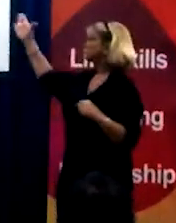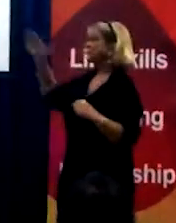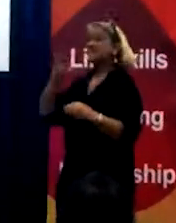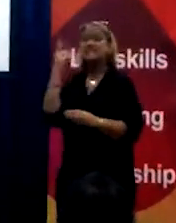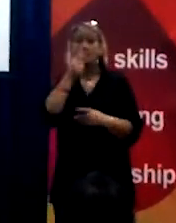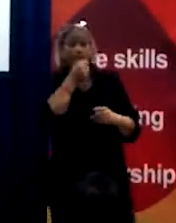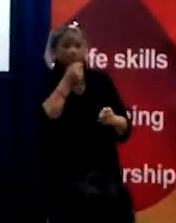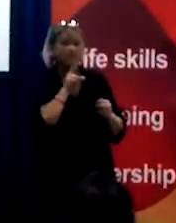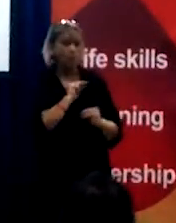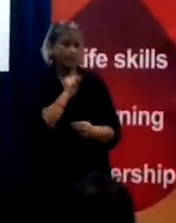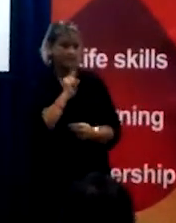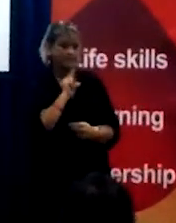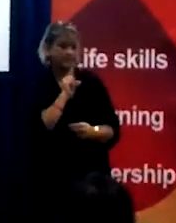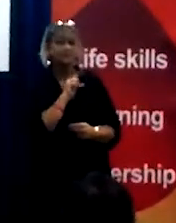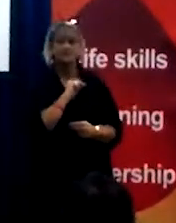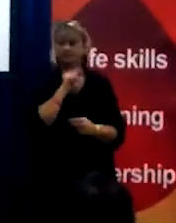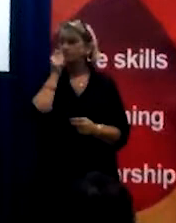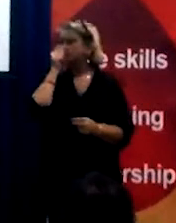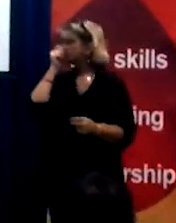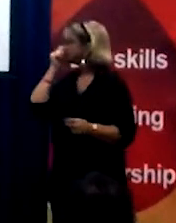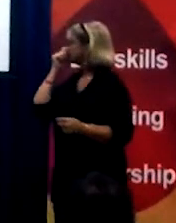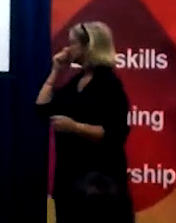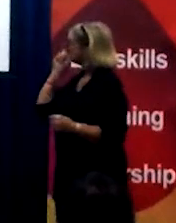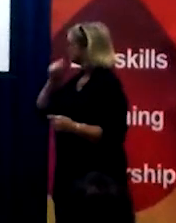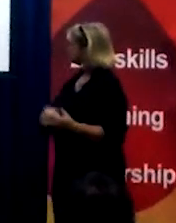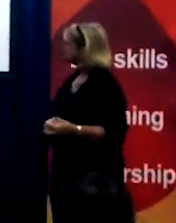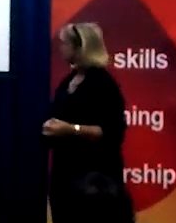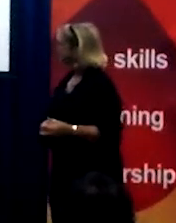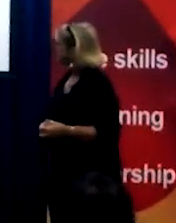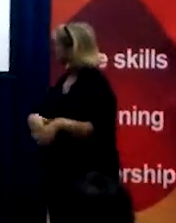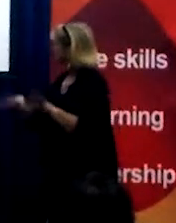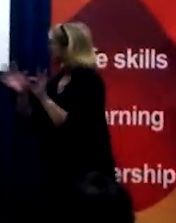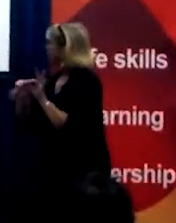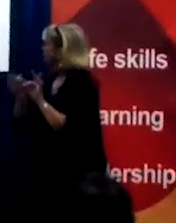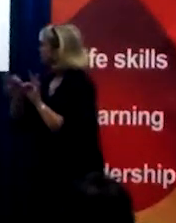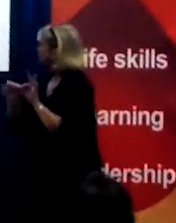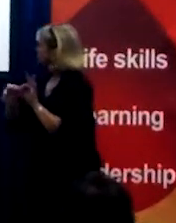and you can see one of our interpreters sitting there watching the children.